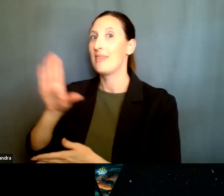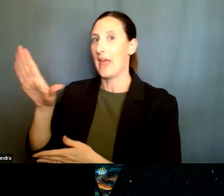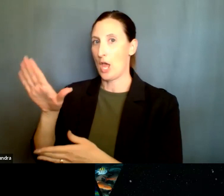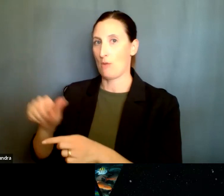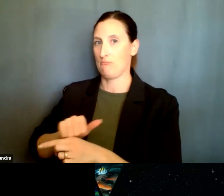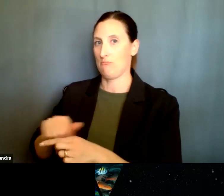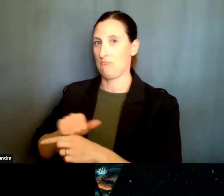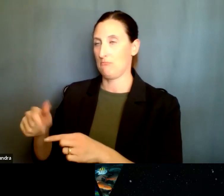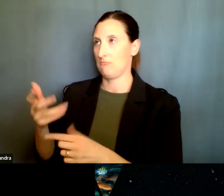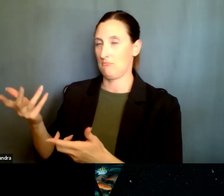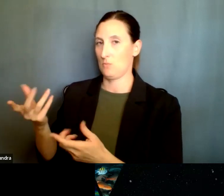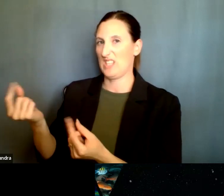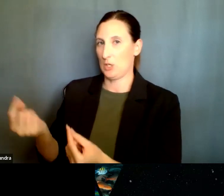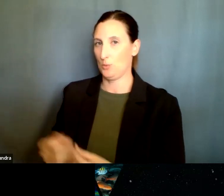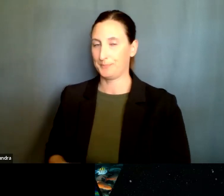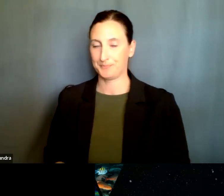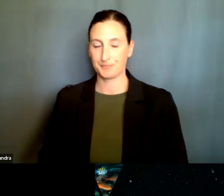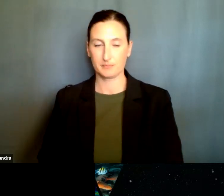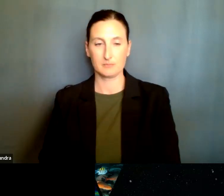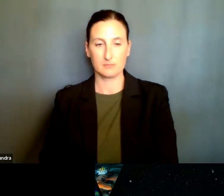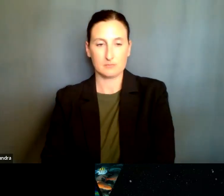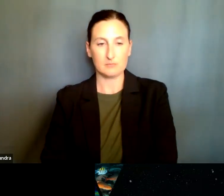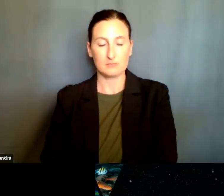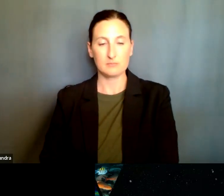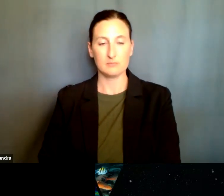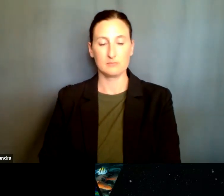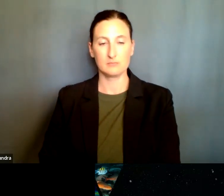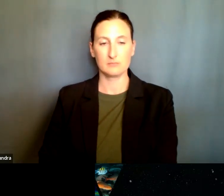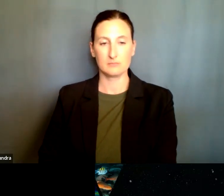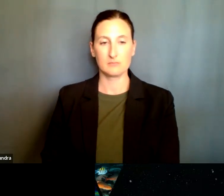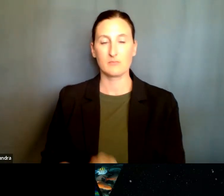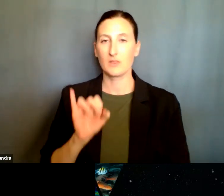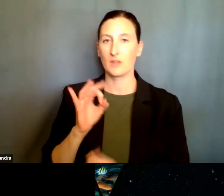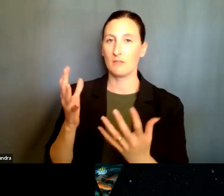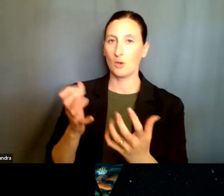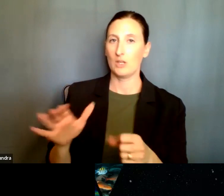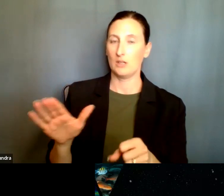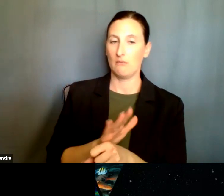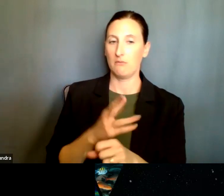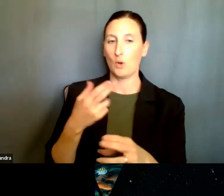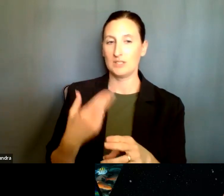Samantha Brewton Hunter: PAPPG guide in case we want the full name proposal and award policies and procedures guide.